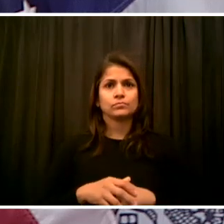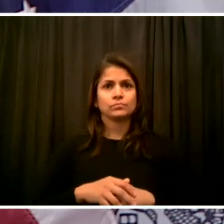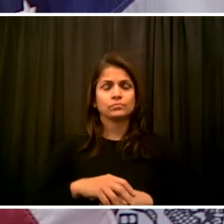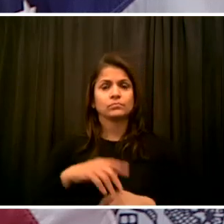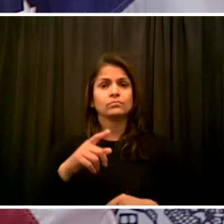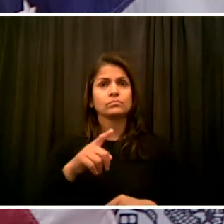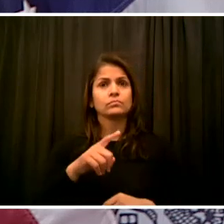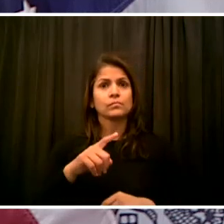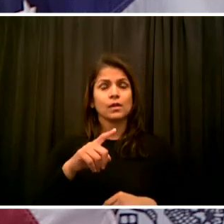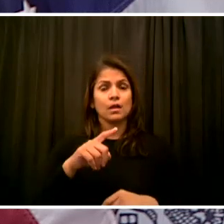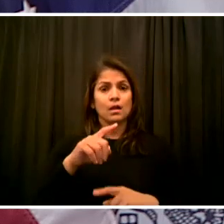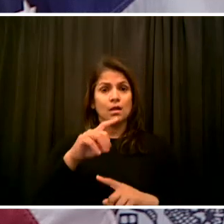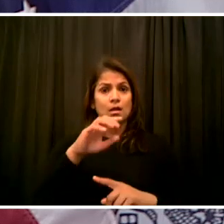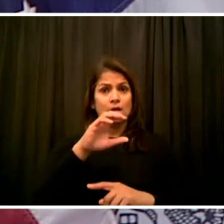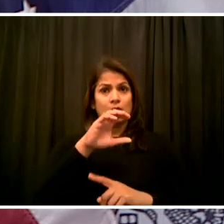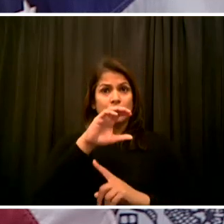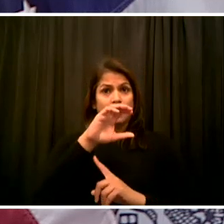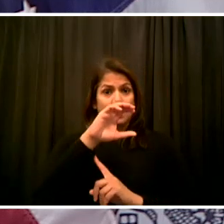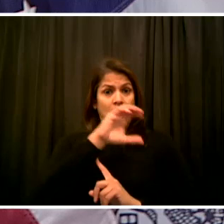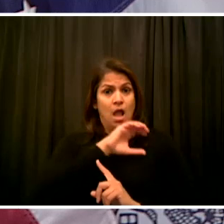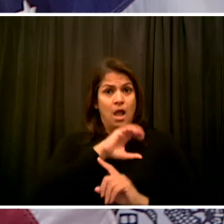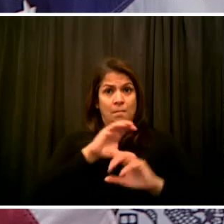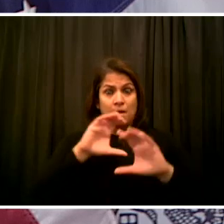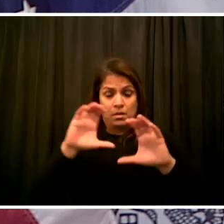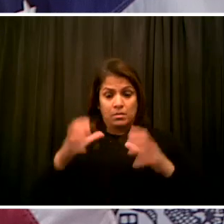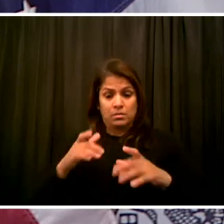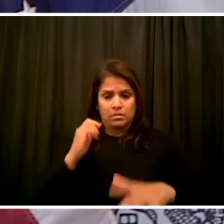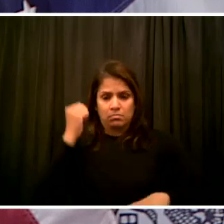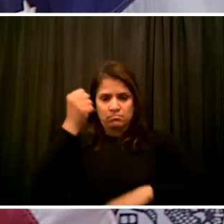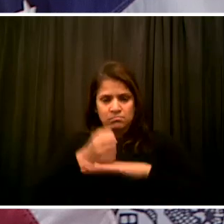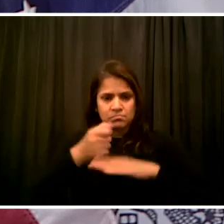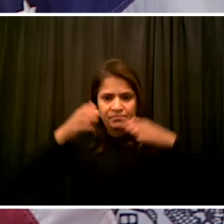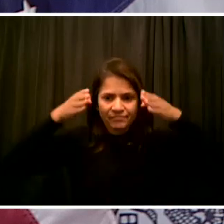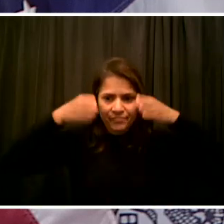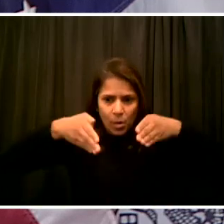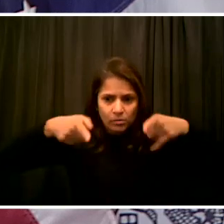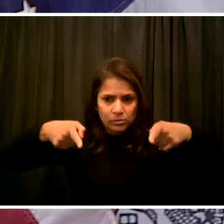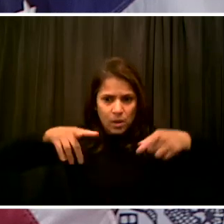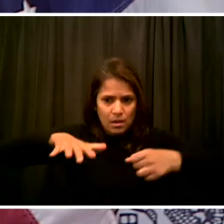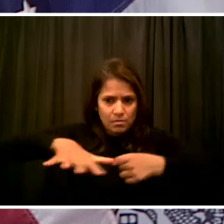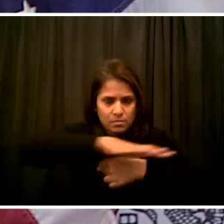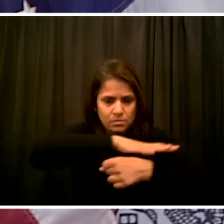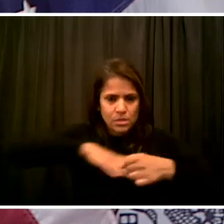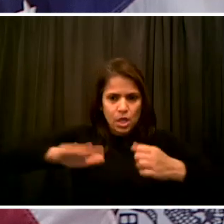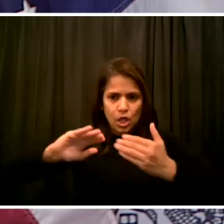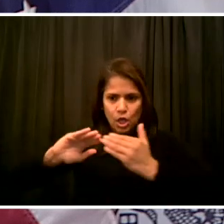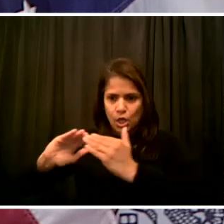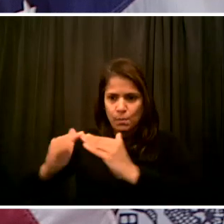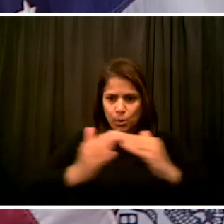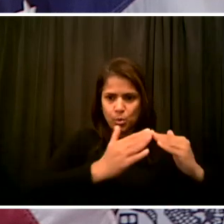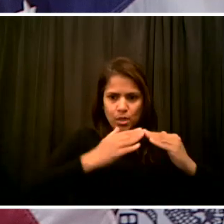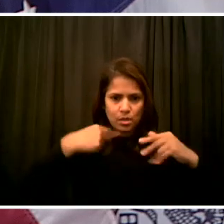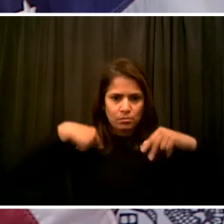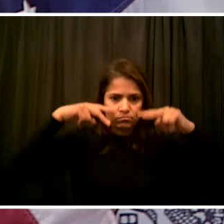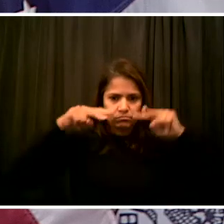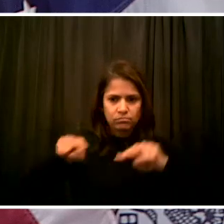COMMISSIONER oUti,TIONED p$Iá5$IU HAS BROUGHT ON THE CURE VIOLENCE GROUP.